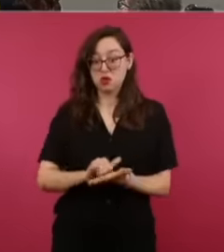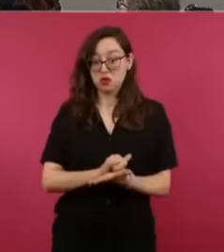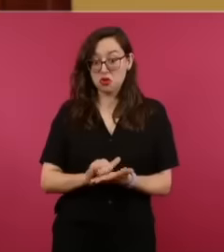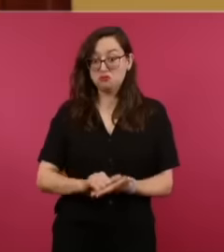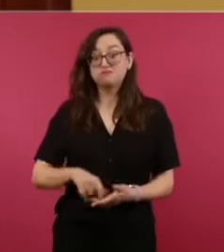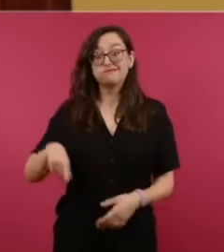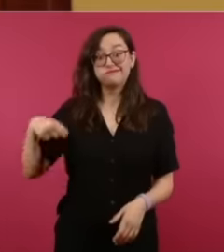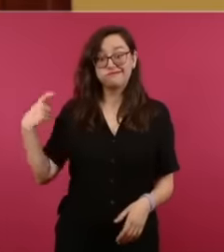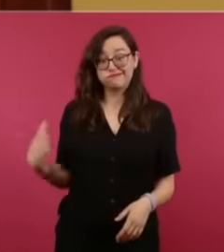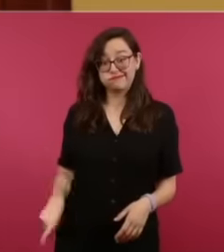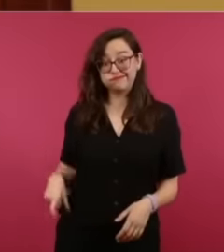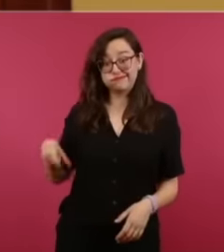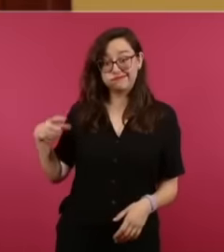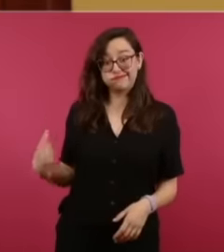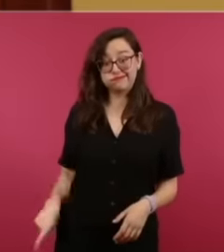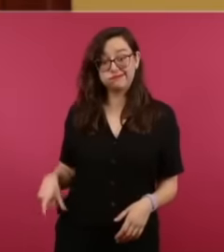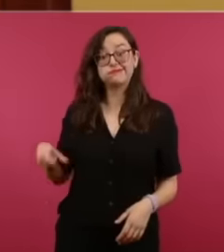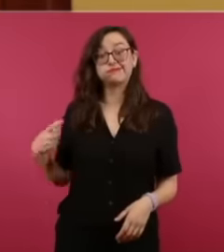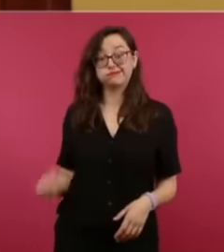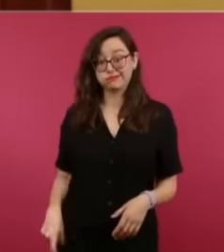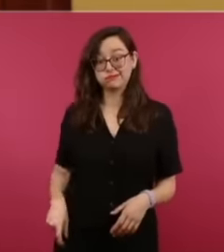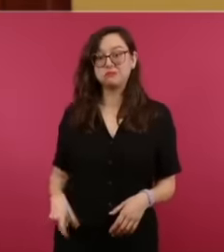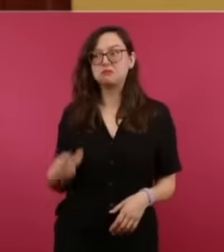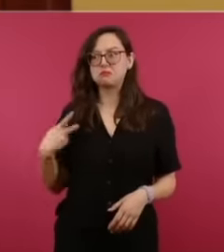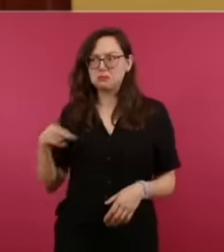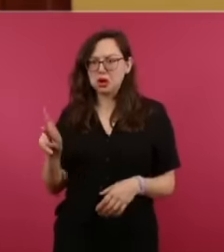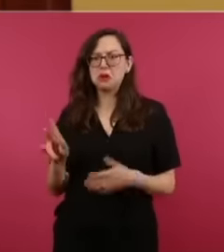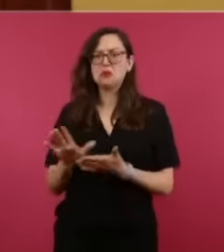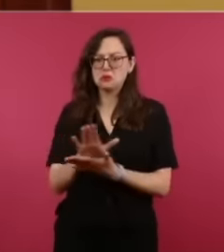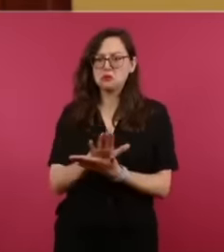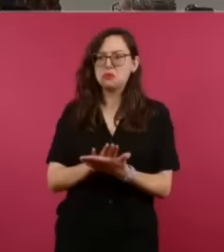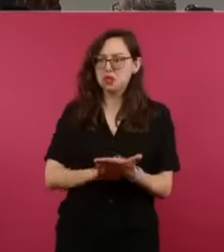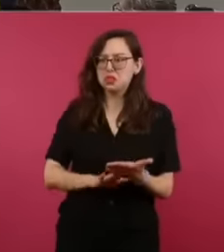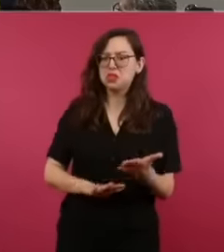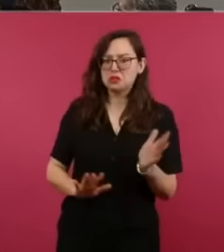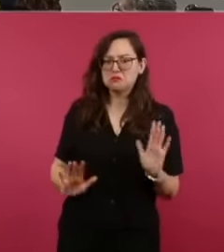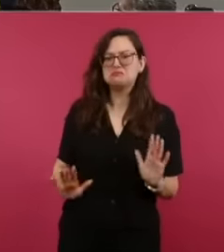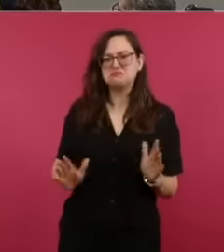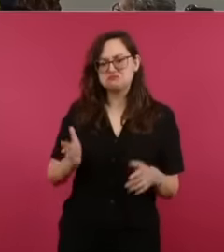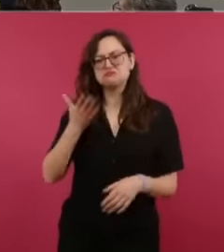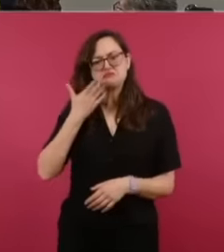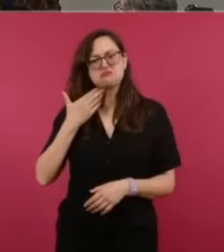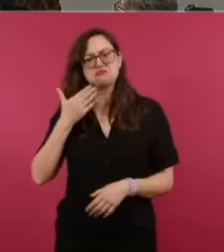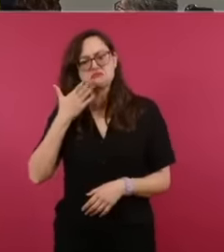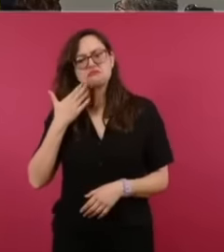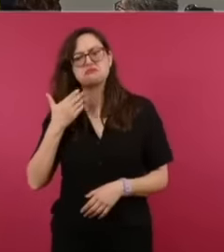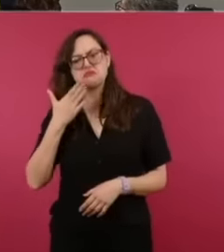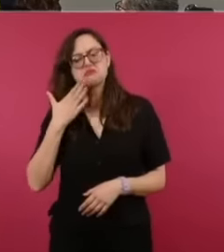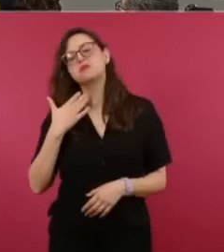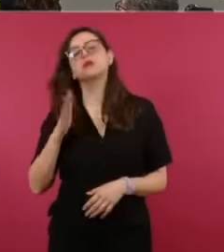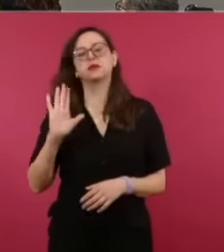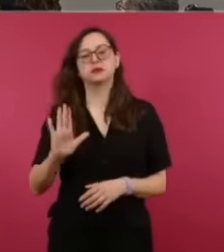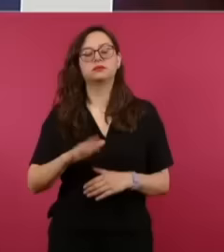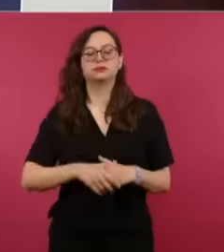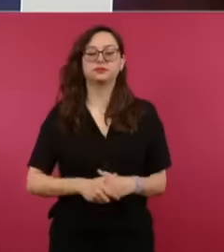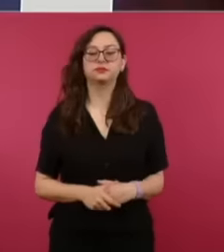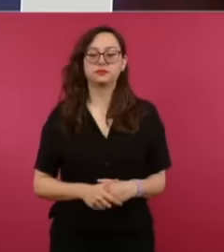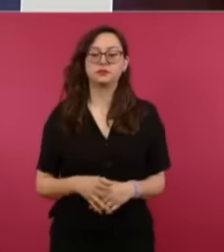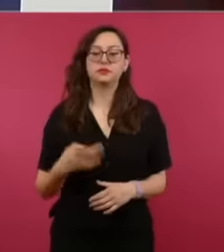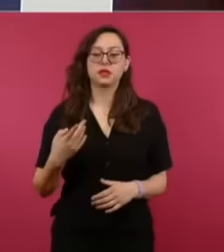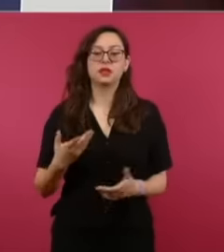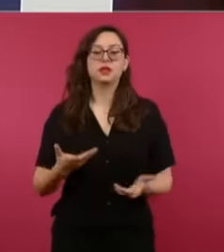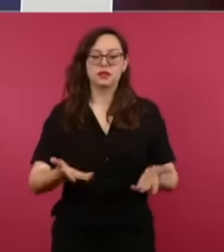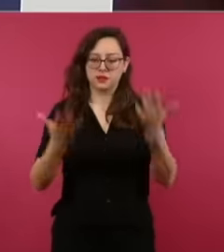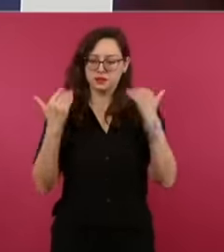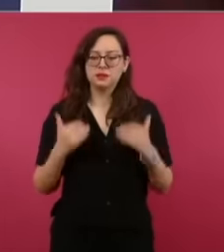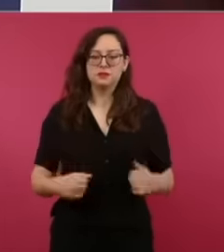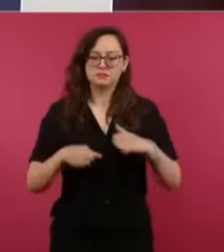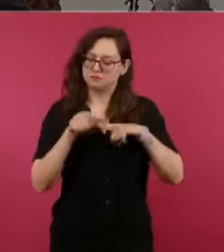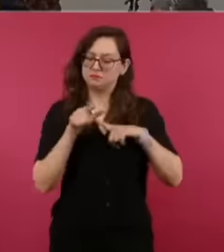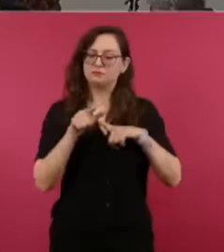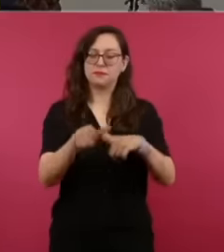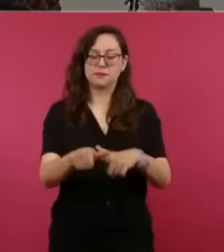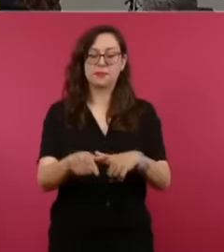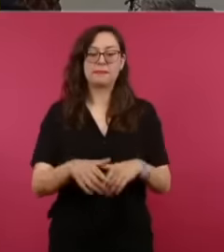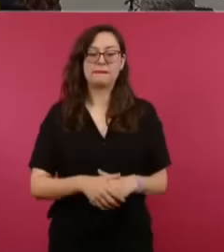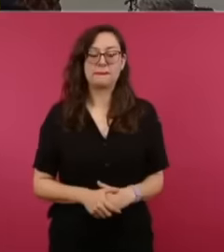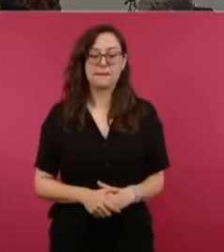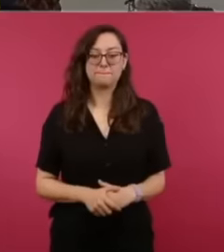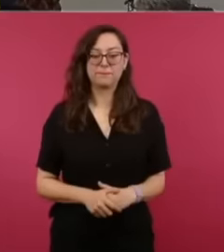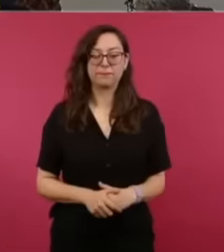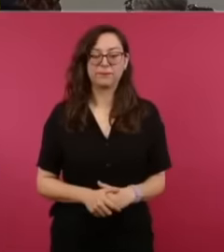States, very nice, good person, but look, this was happening. We were still here, it was